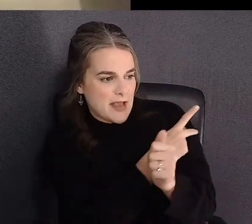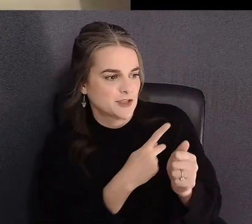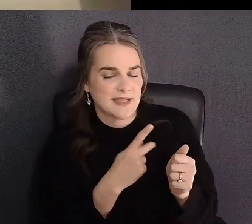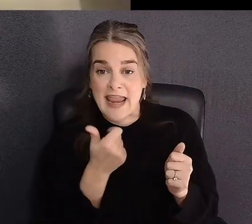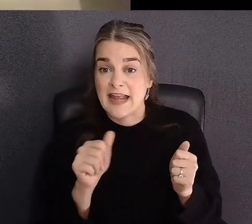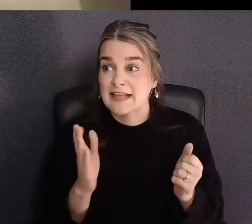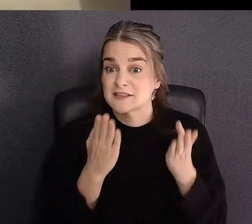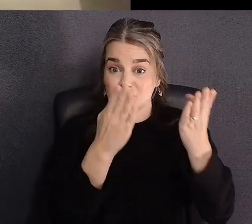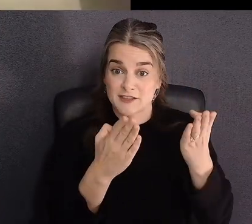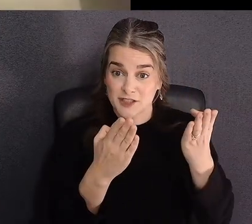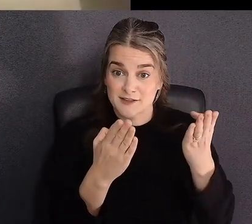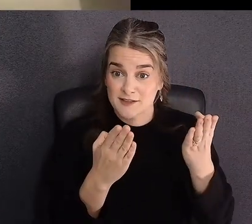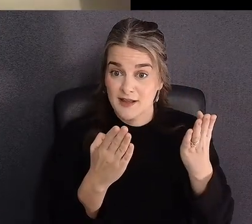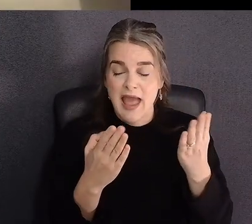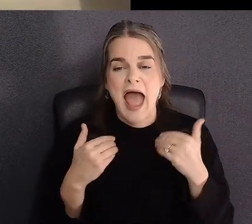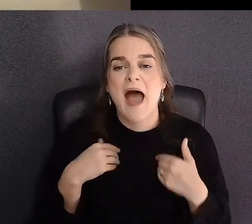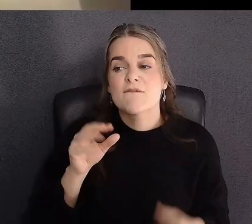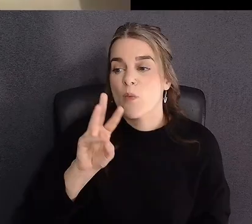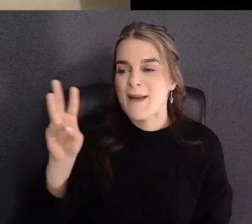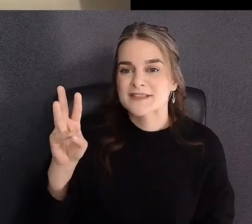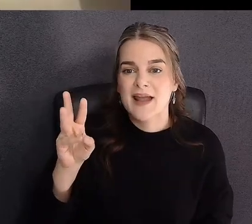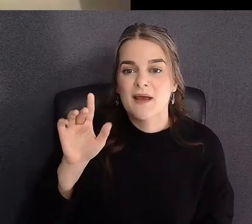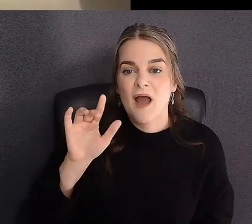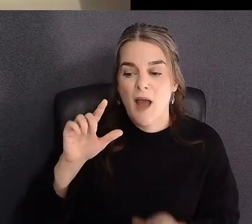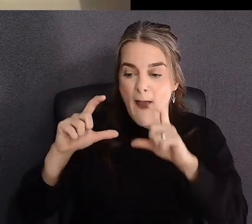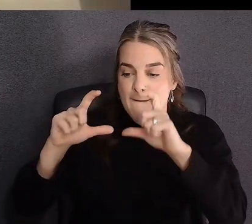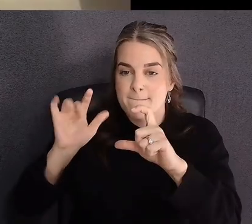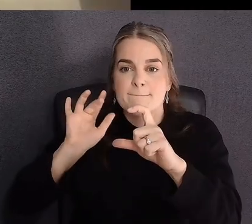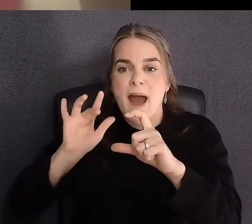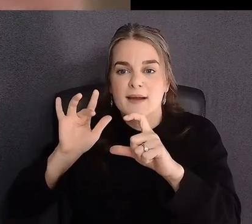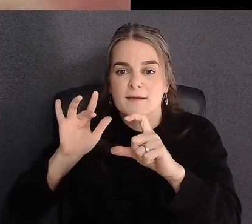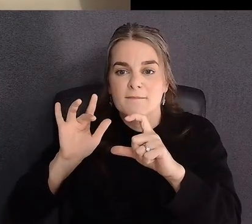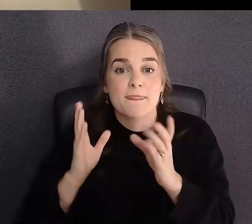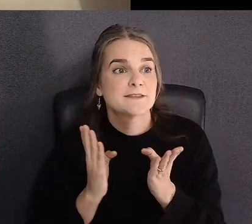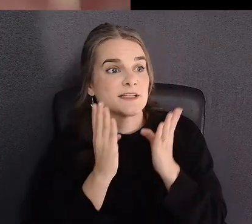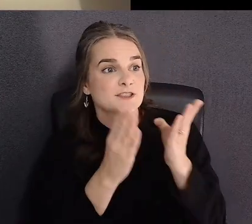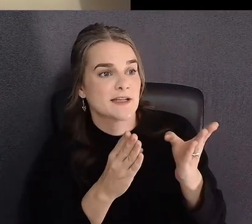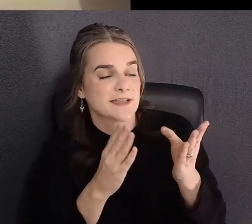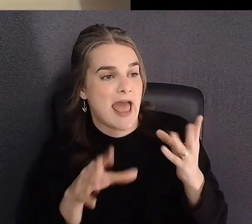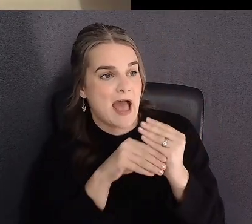there's a button on that website to request specific devices to be added to our library. And we really do seek out what-- we